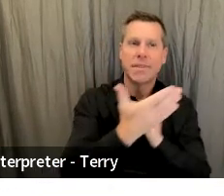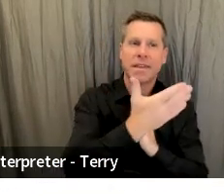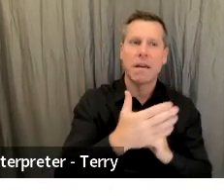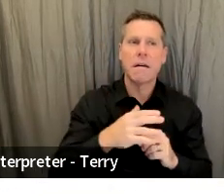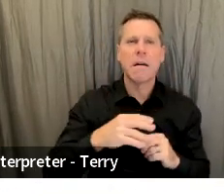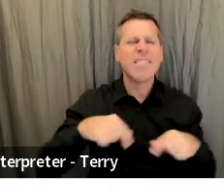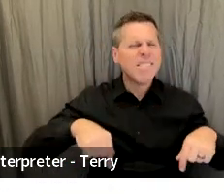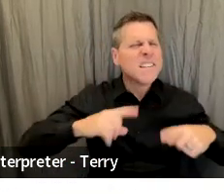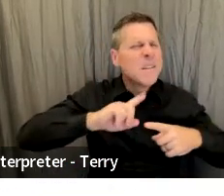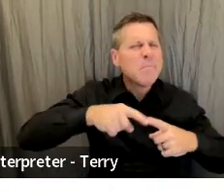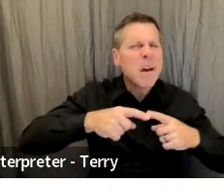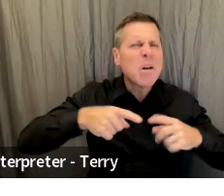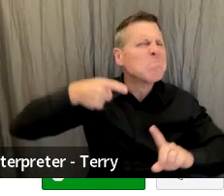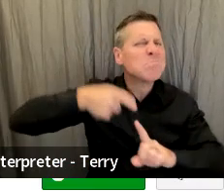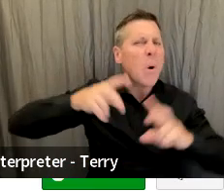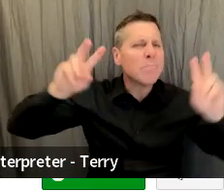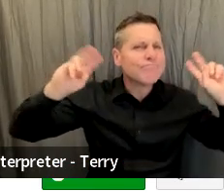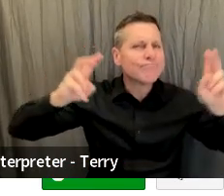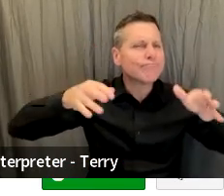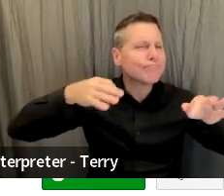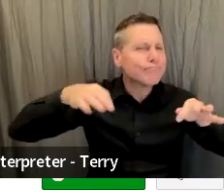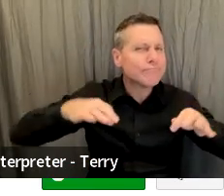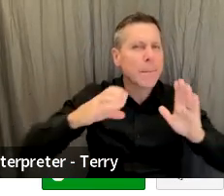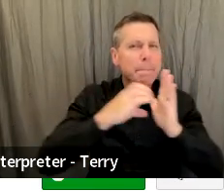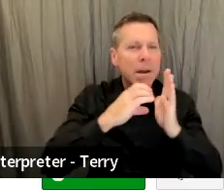and then there's also a contact info page.